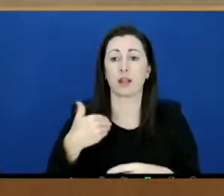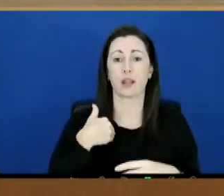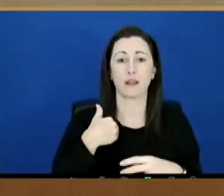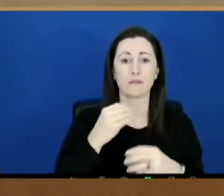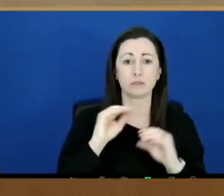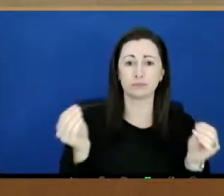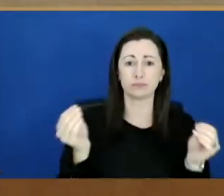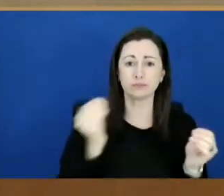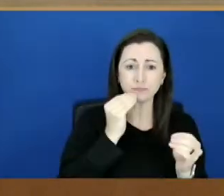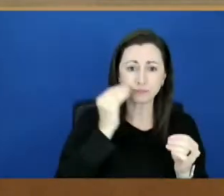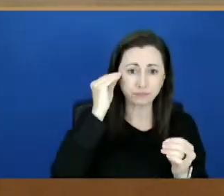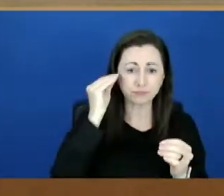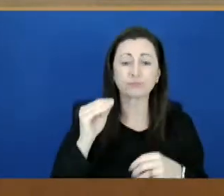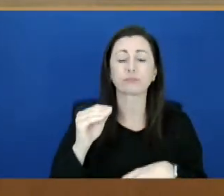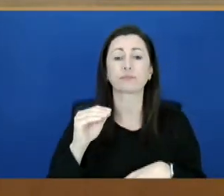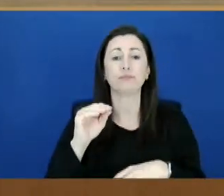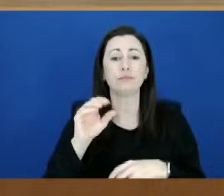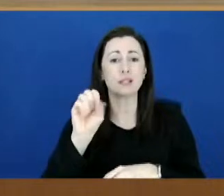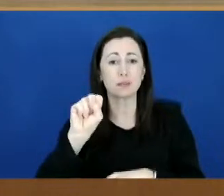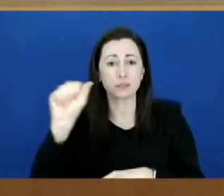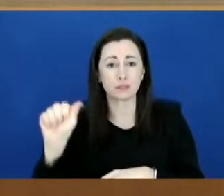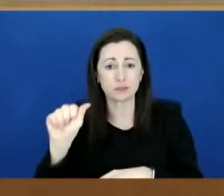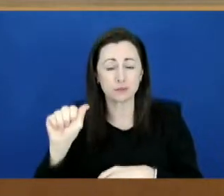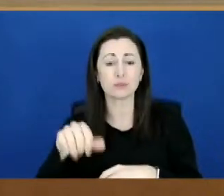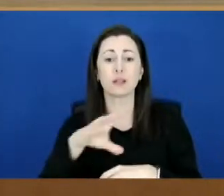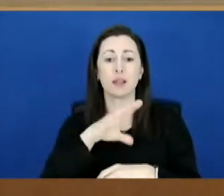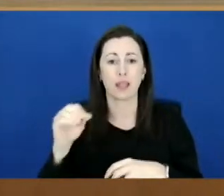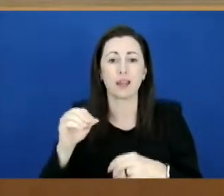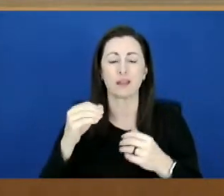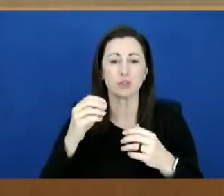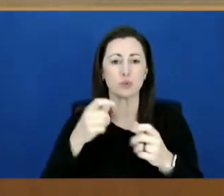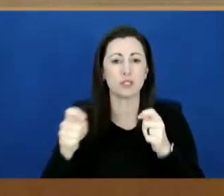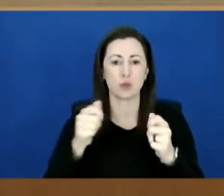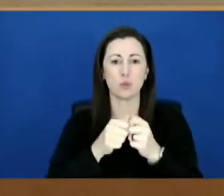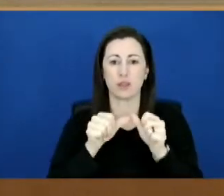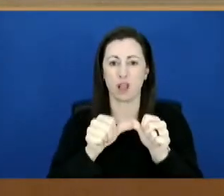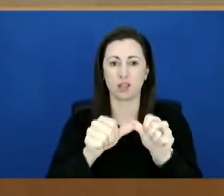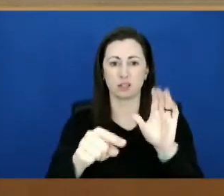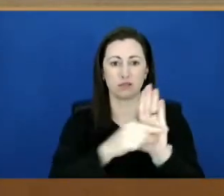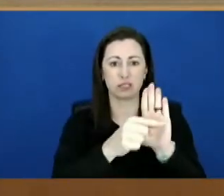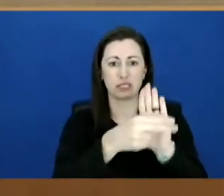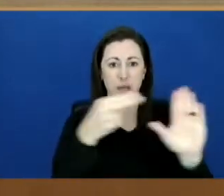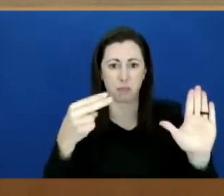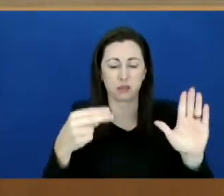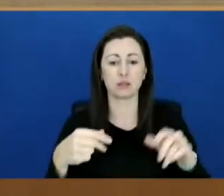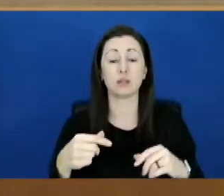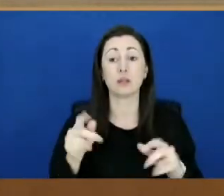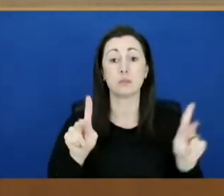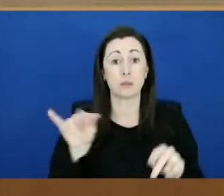INCARCERATION, BATTLING SUBSTANCE USE, EXPERIENCING